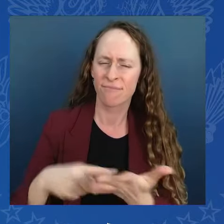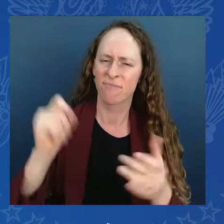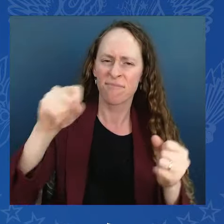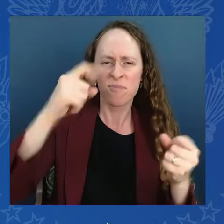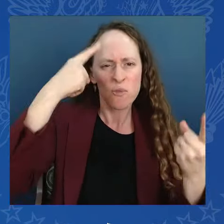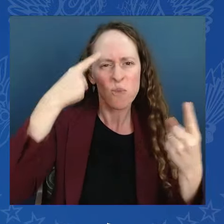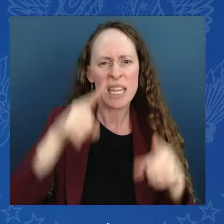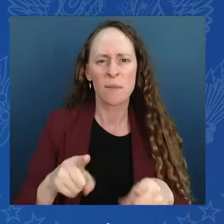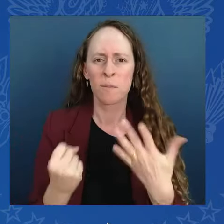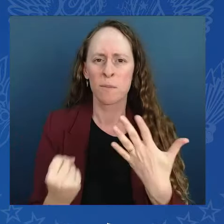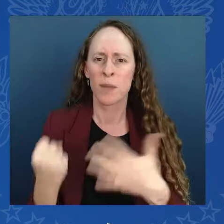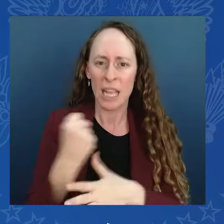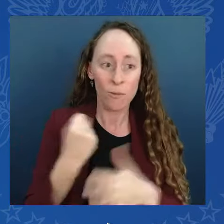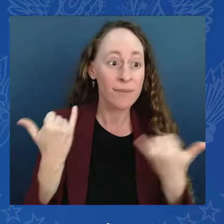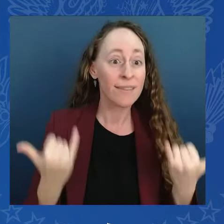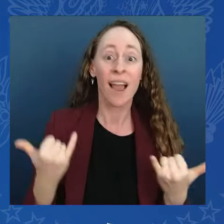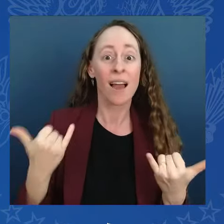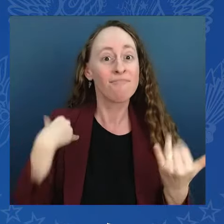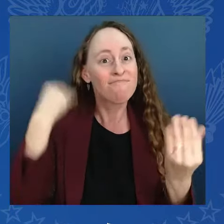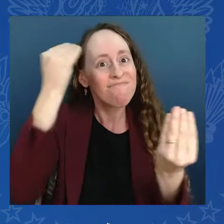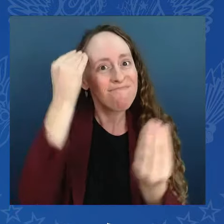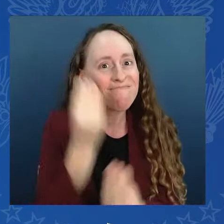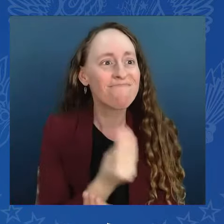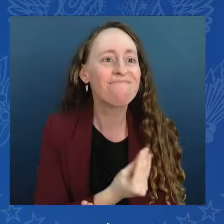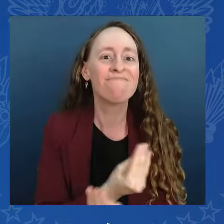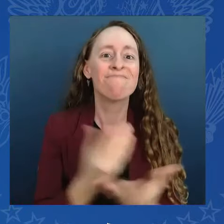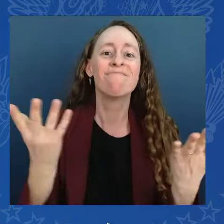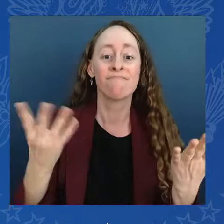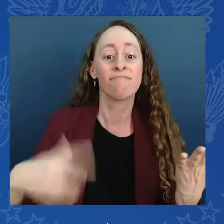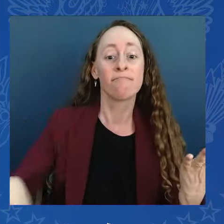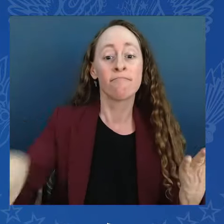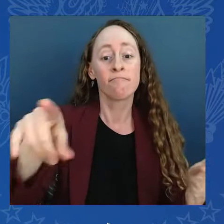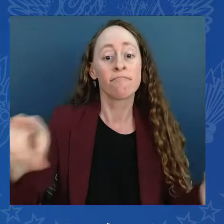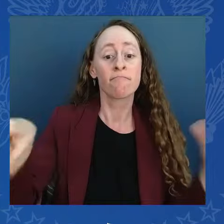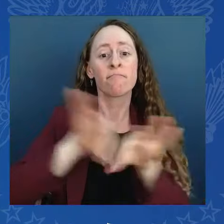We know safe, clean drinking water is fundamental to the health of our communities,